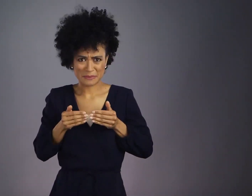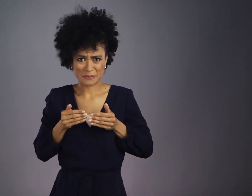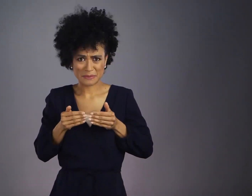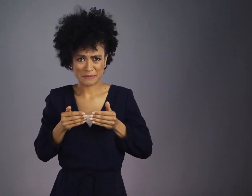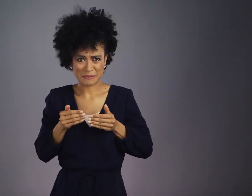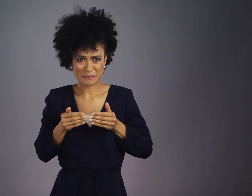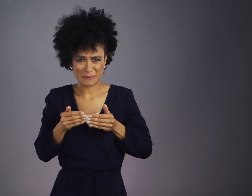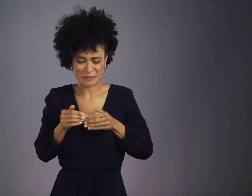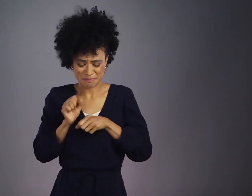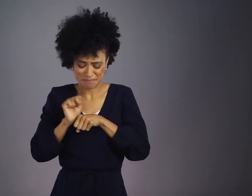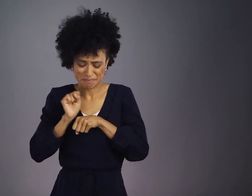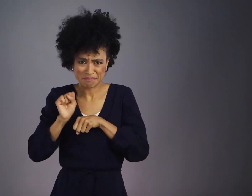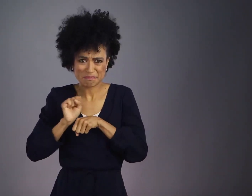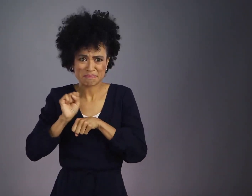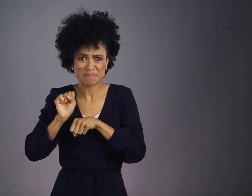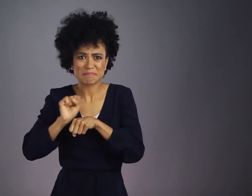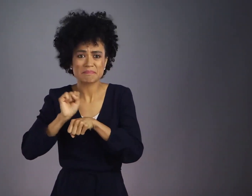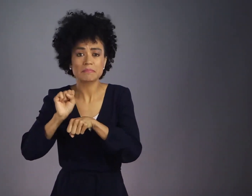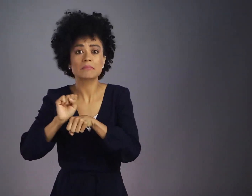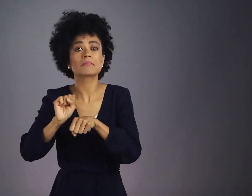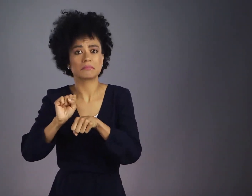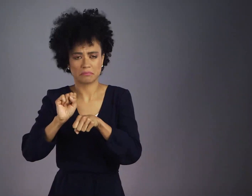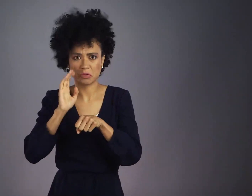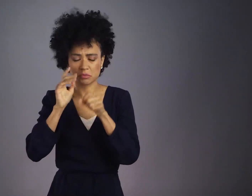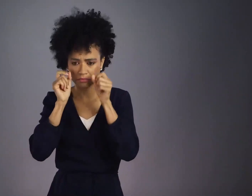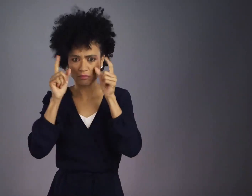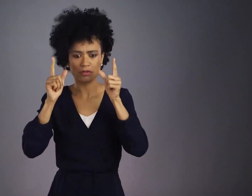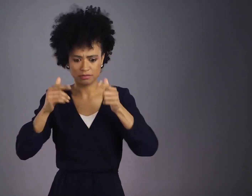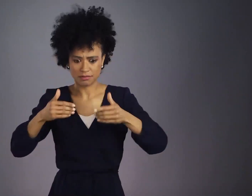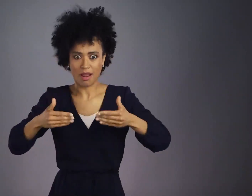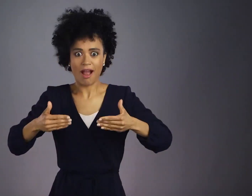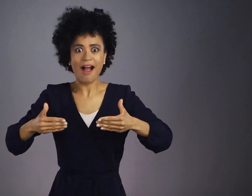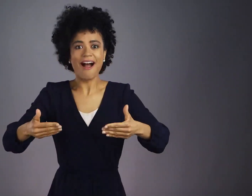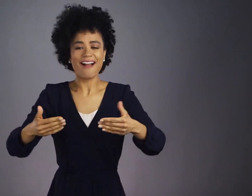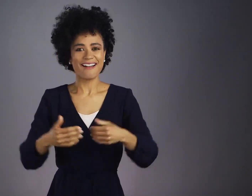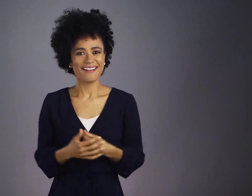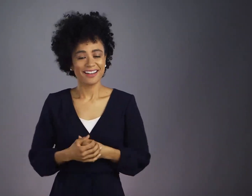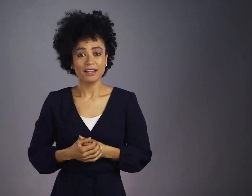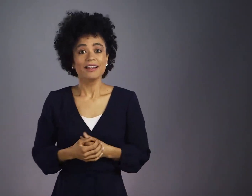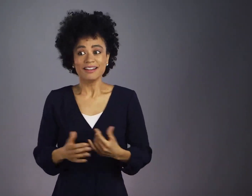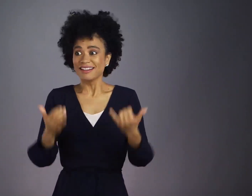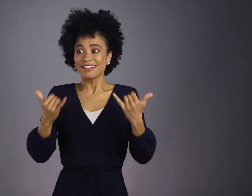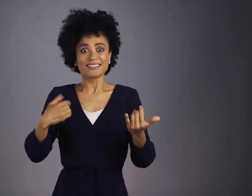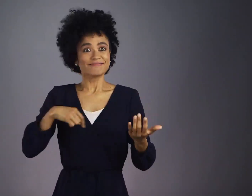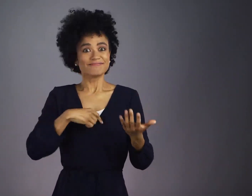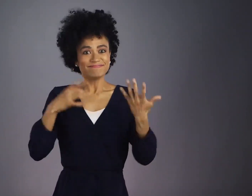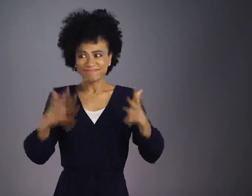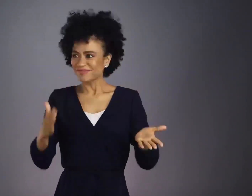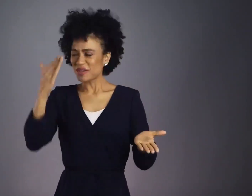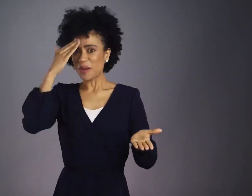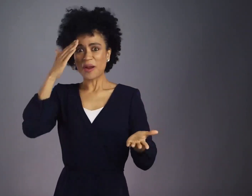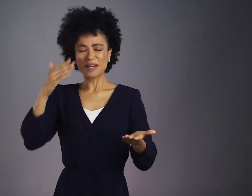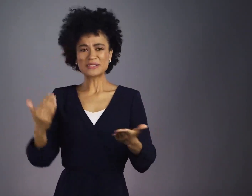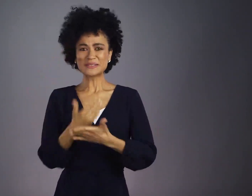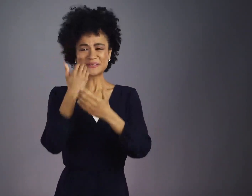If we are painstaking about this phase of our development, we will be amazed before we are half way through.